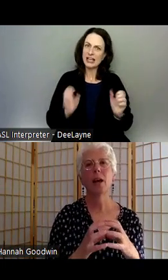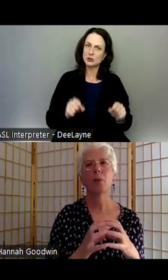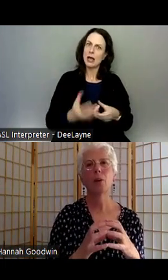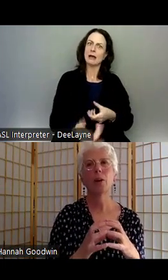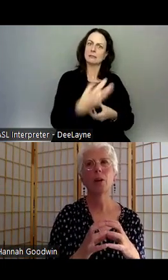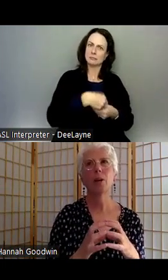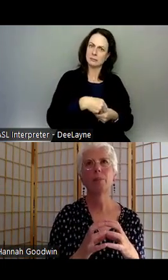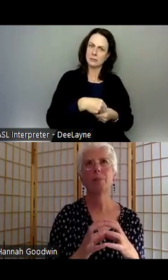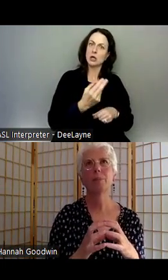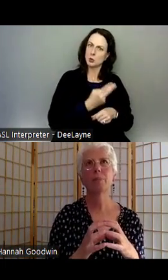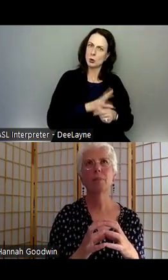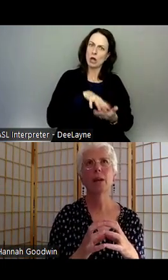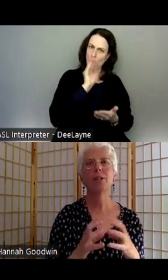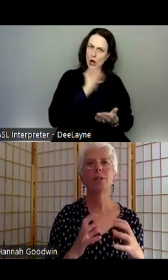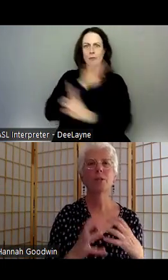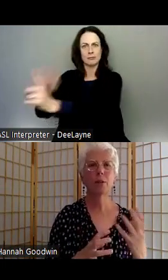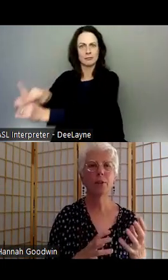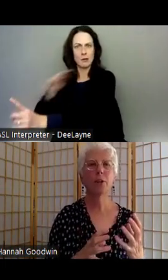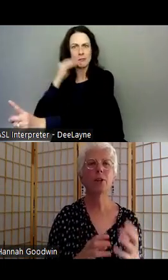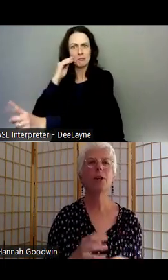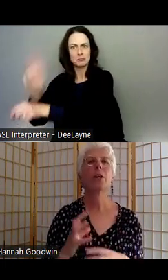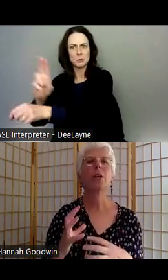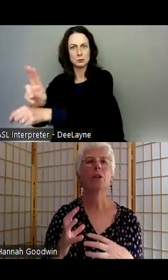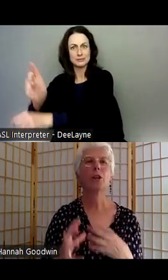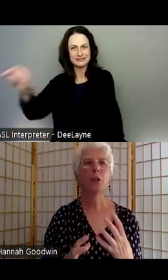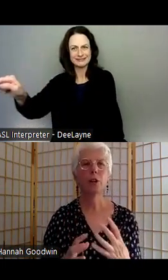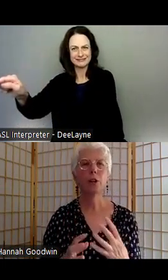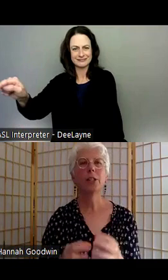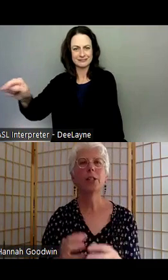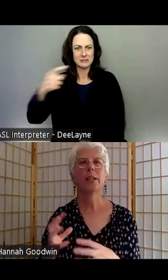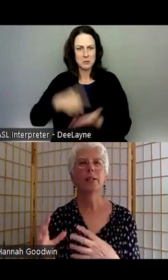that were discovered, learned, et cetera.